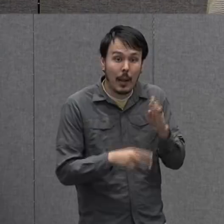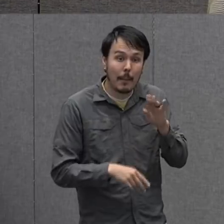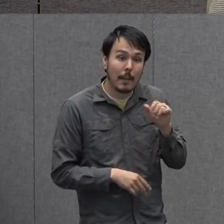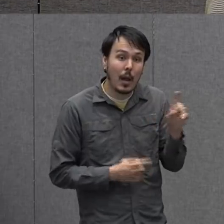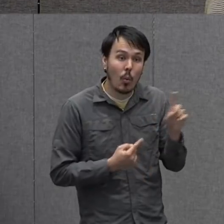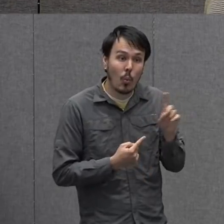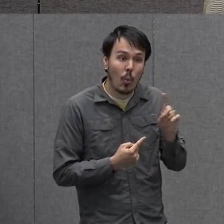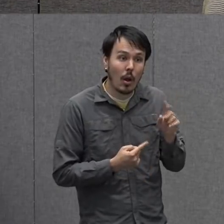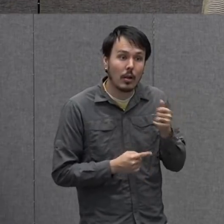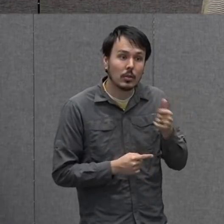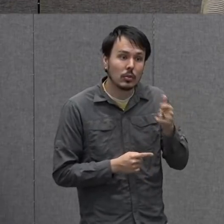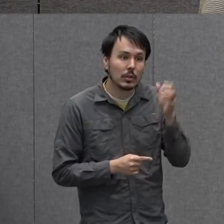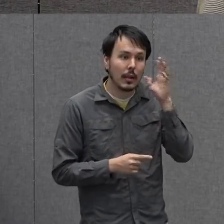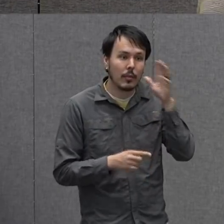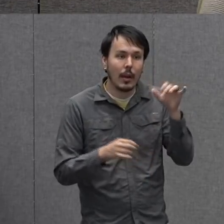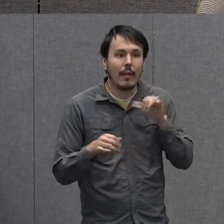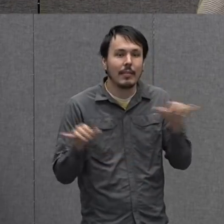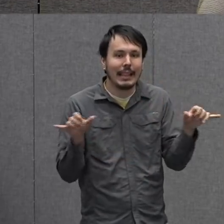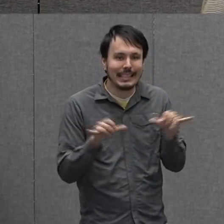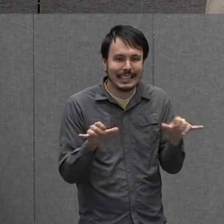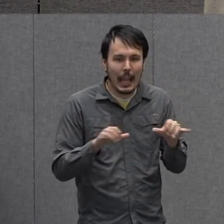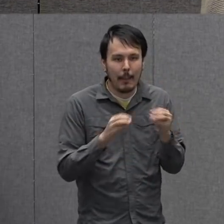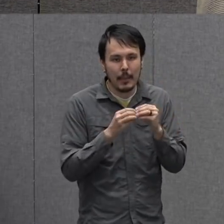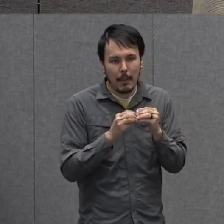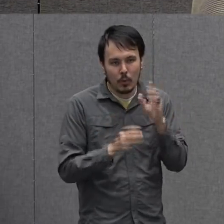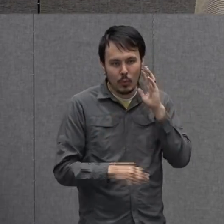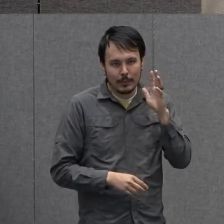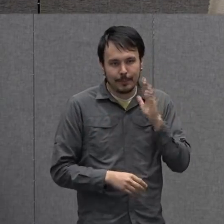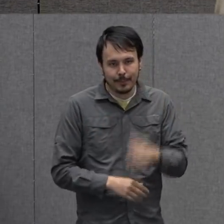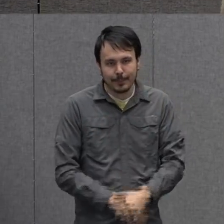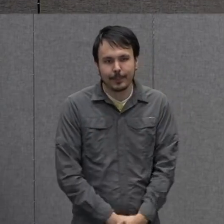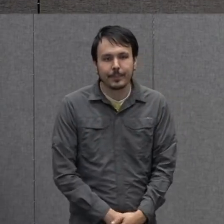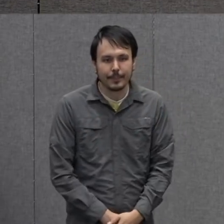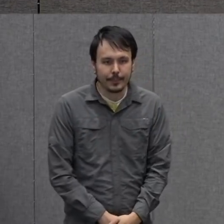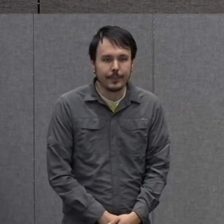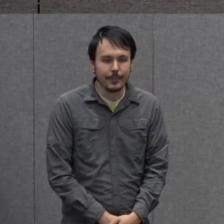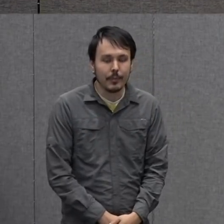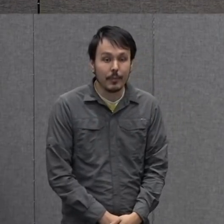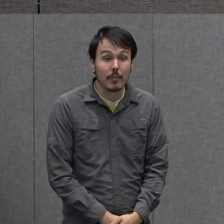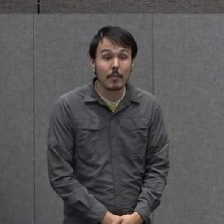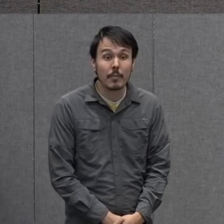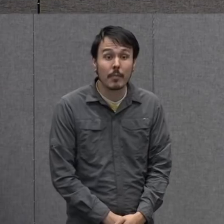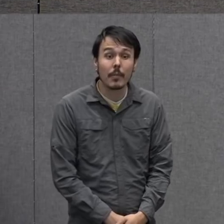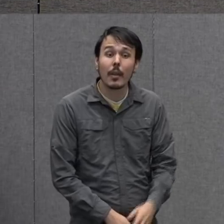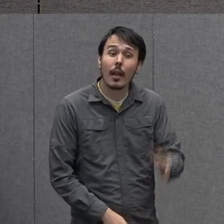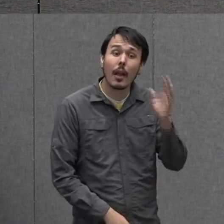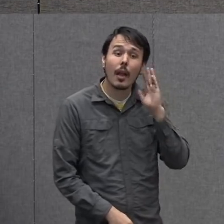you're also gonna have that same number. All right, so we're gonna kind of be putting